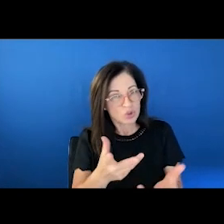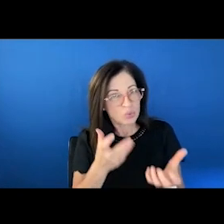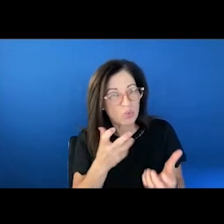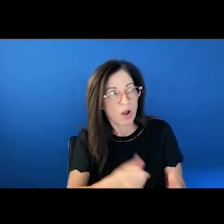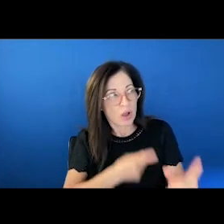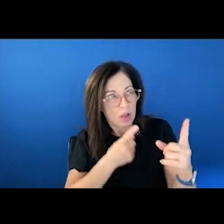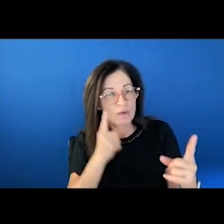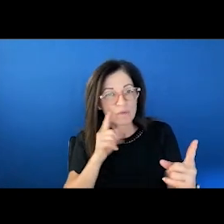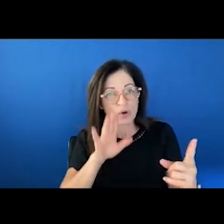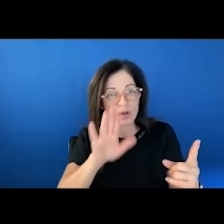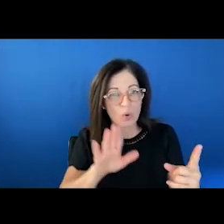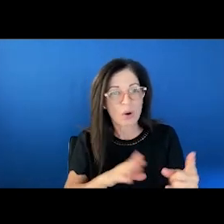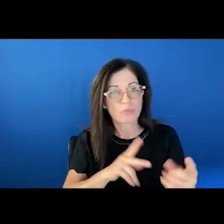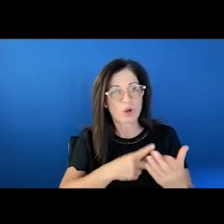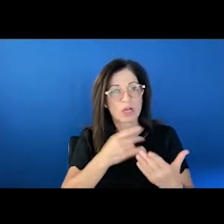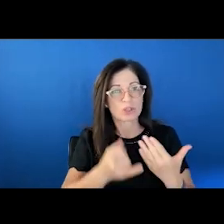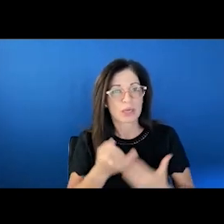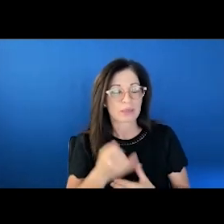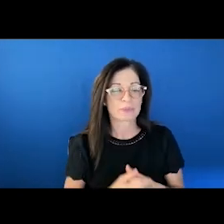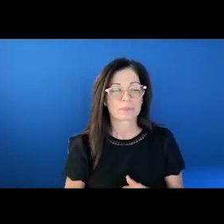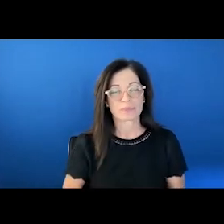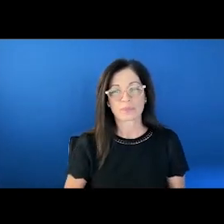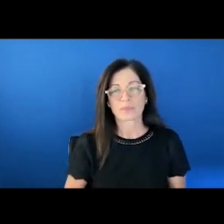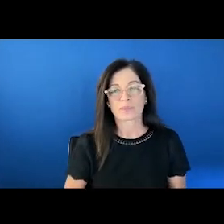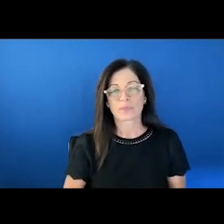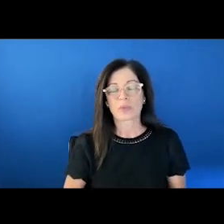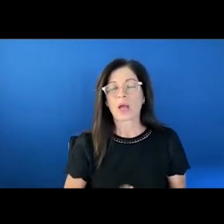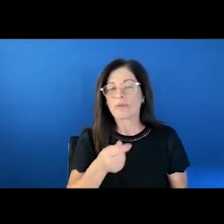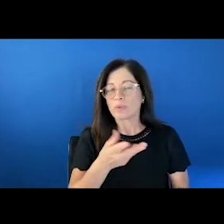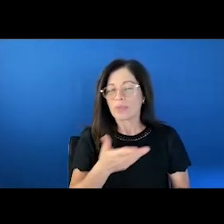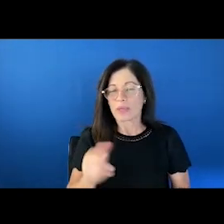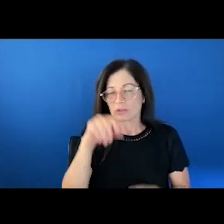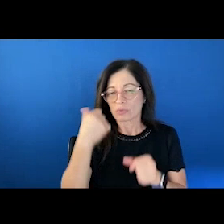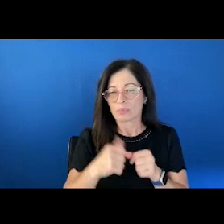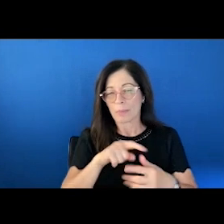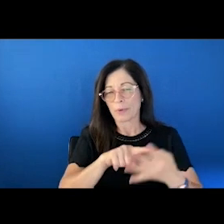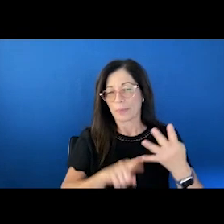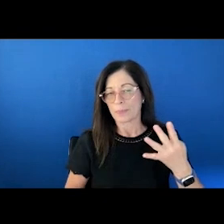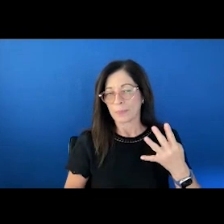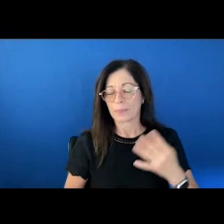want to strive for with your project website. A few tips to keep in mind.